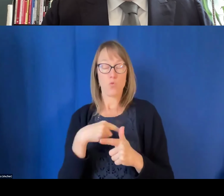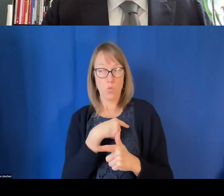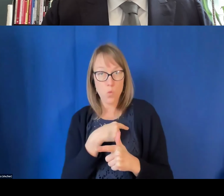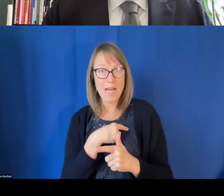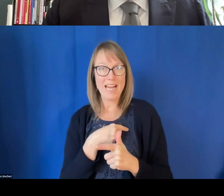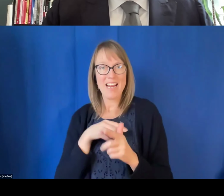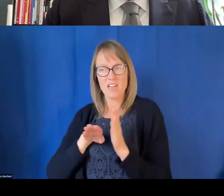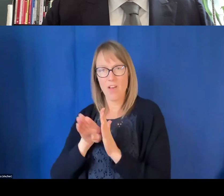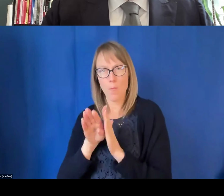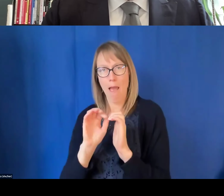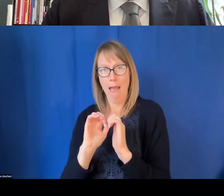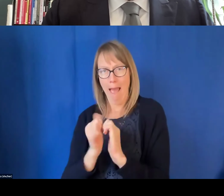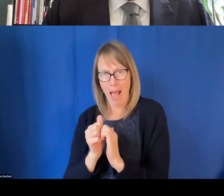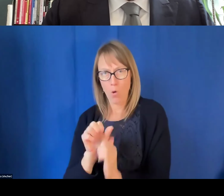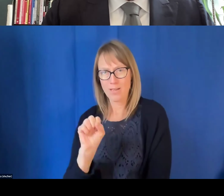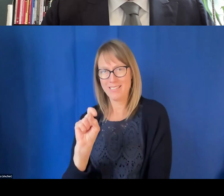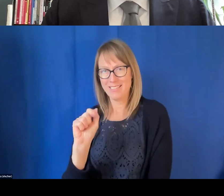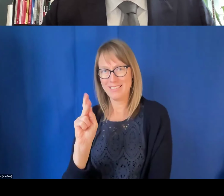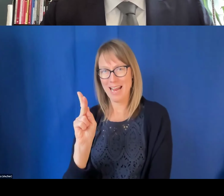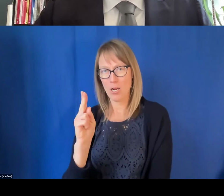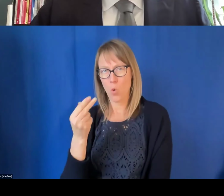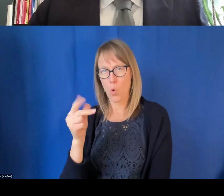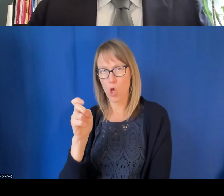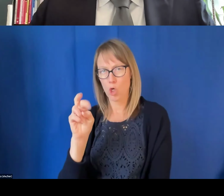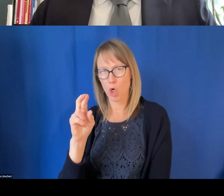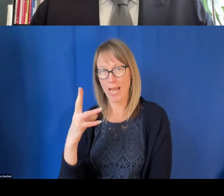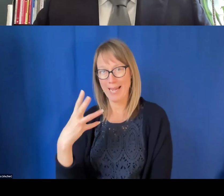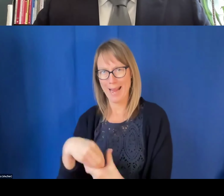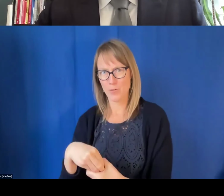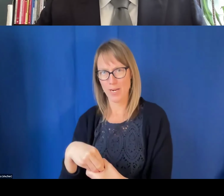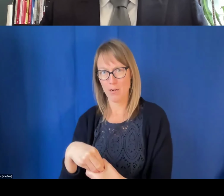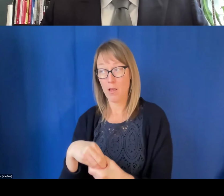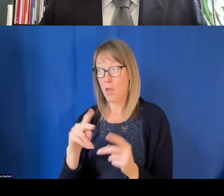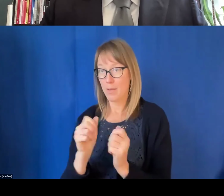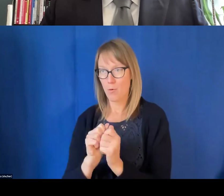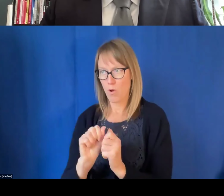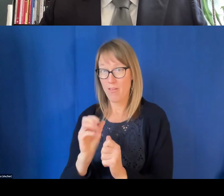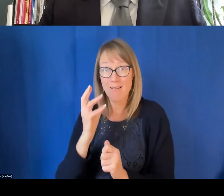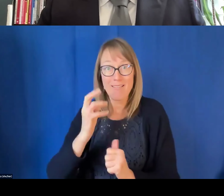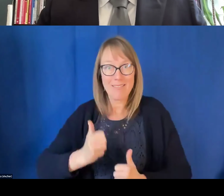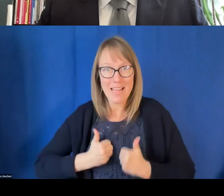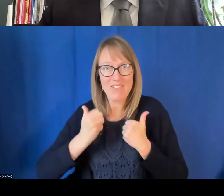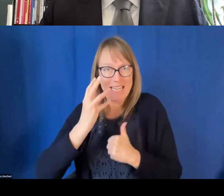by having people with lived experience involved in this conversation. And I think what we find is right,